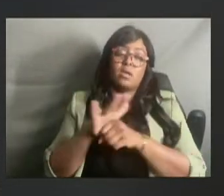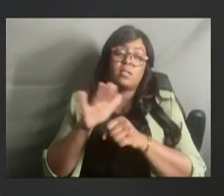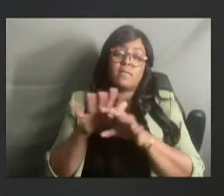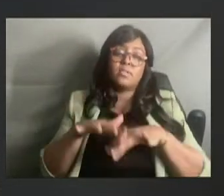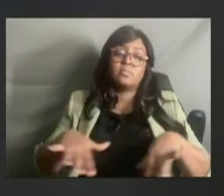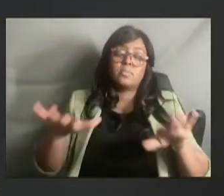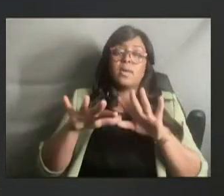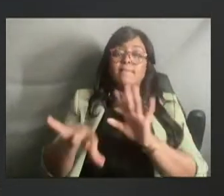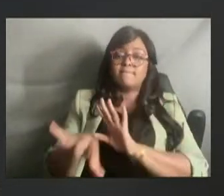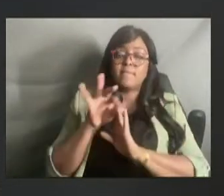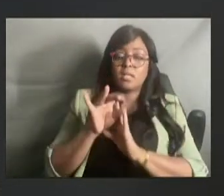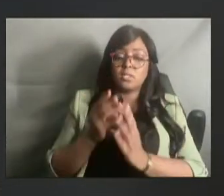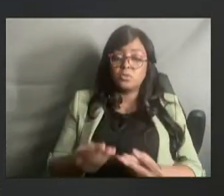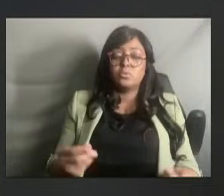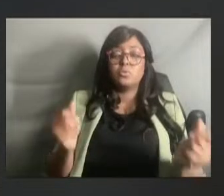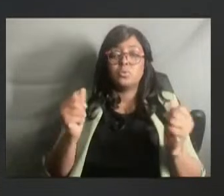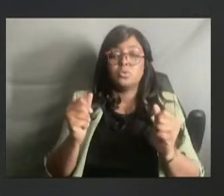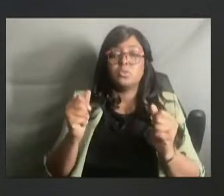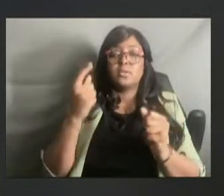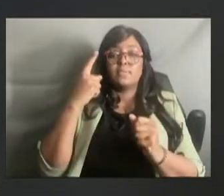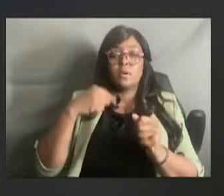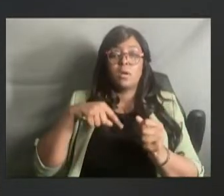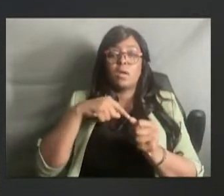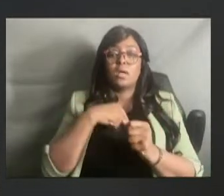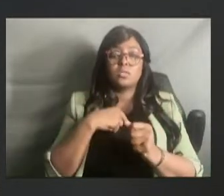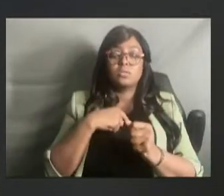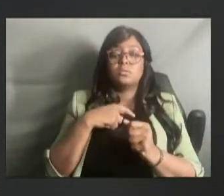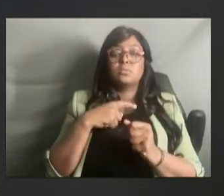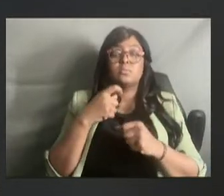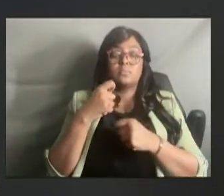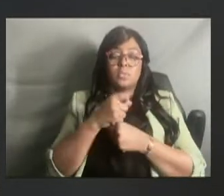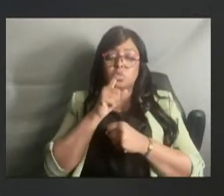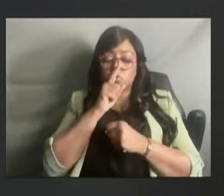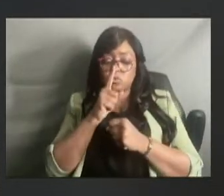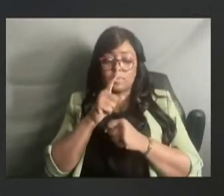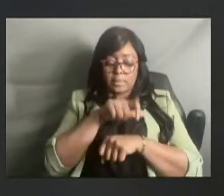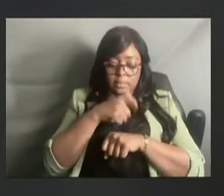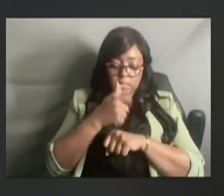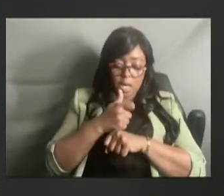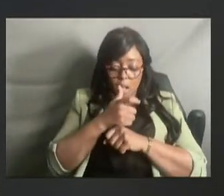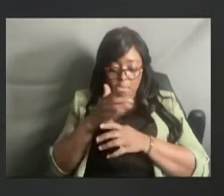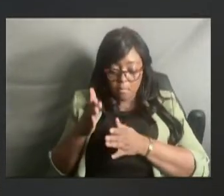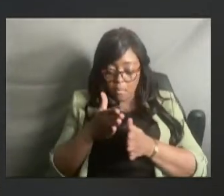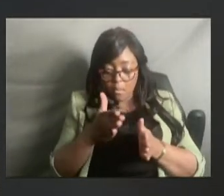has changed, that there's a room